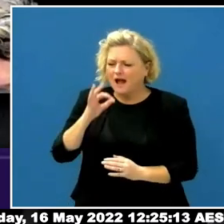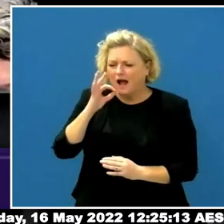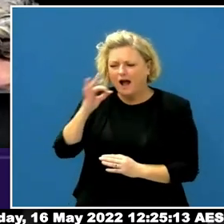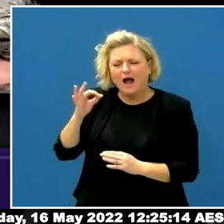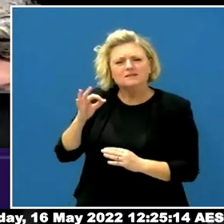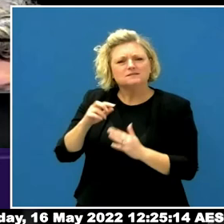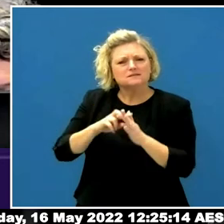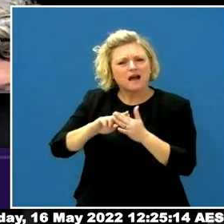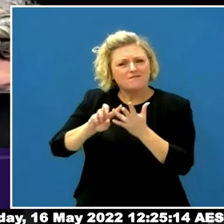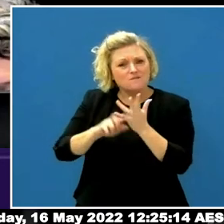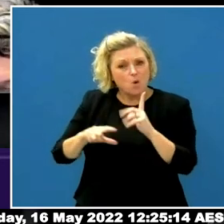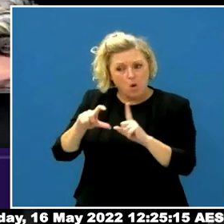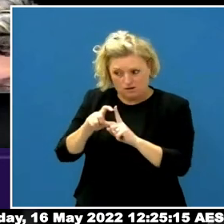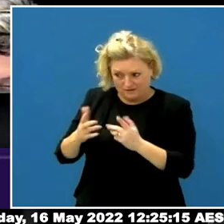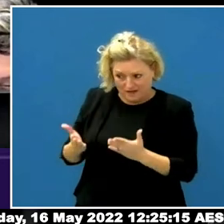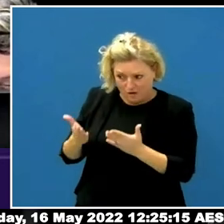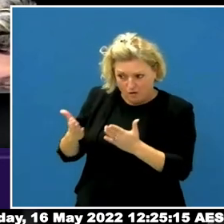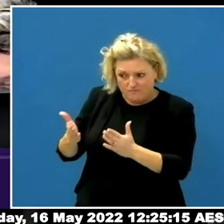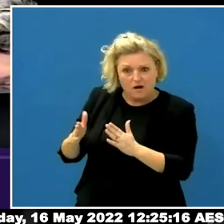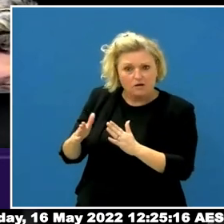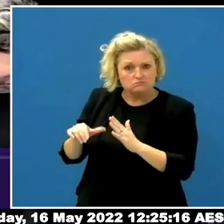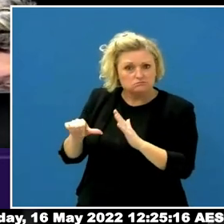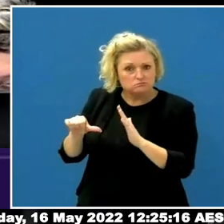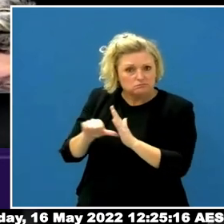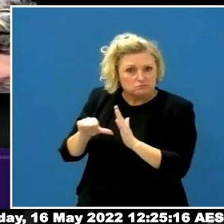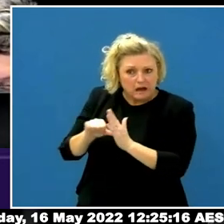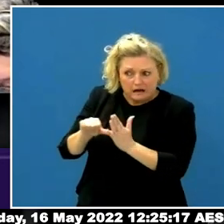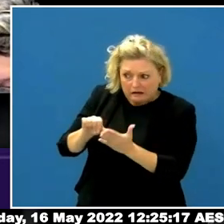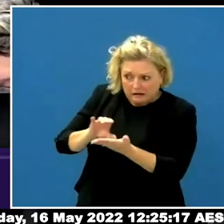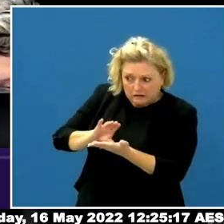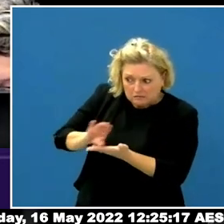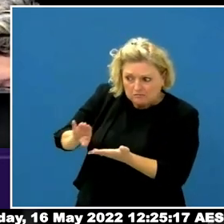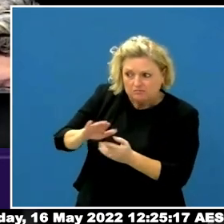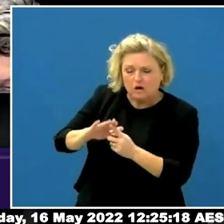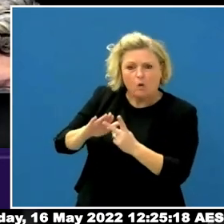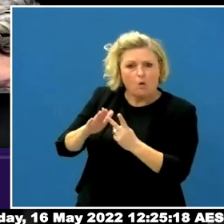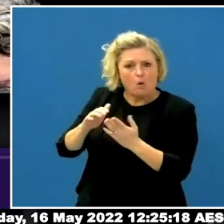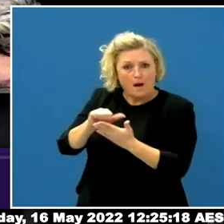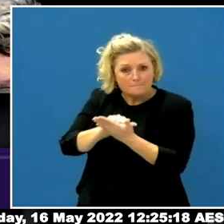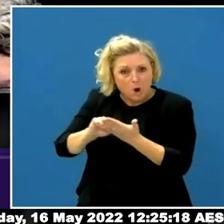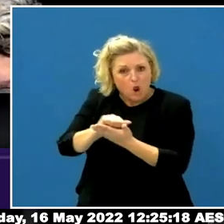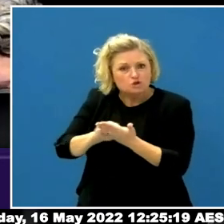compensation or - SALLY: No. MR FOGARTY: A formal apology? No. MR FOGARTY: Or an apology directly to Jason in a way that Jason would